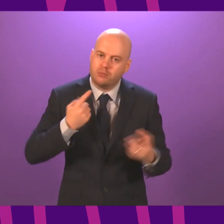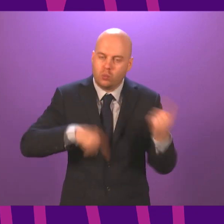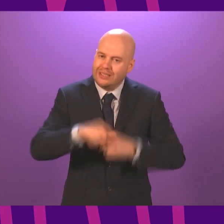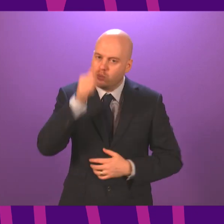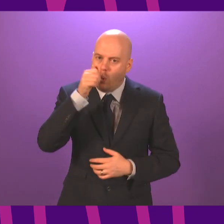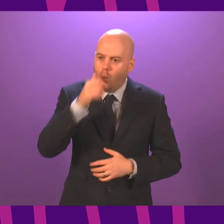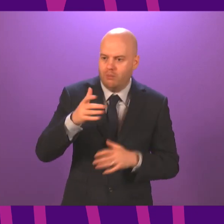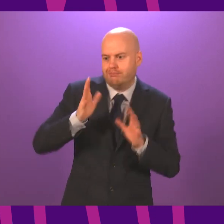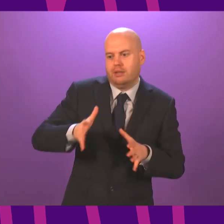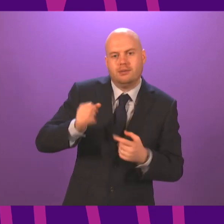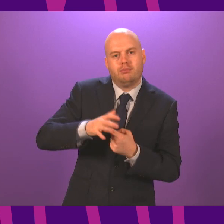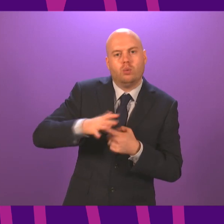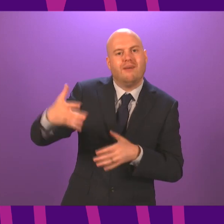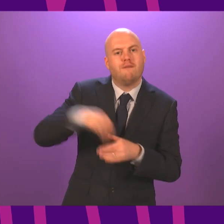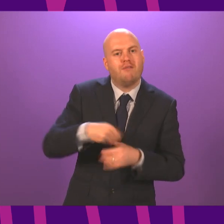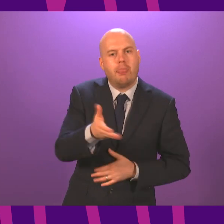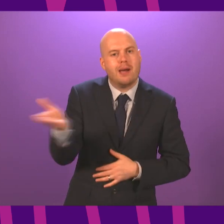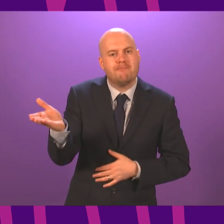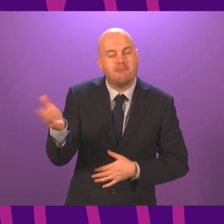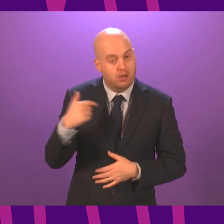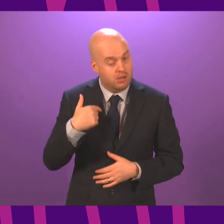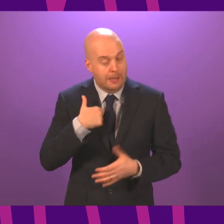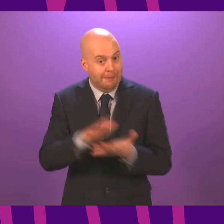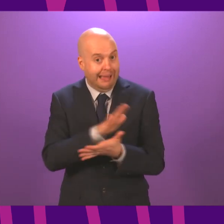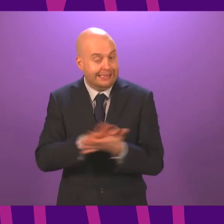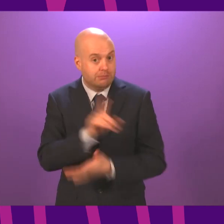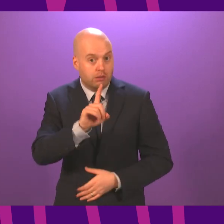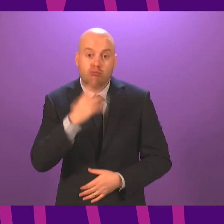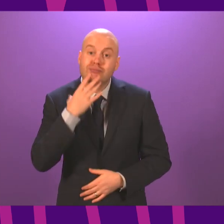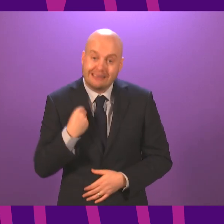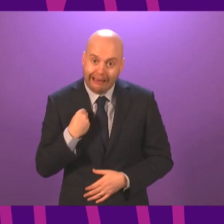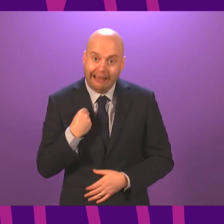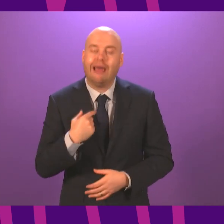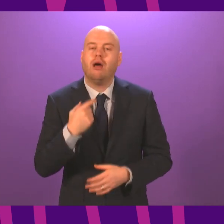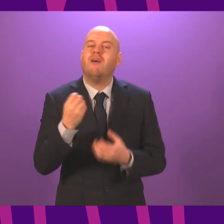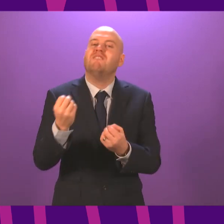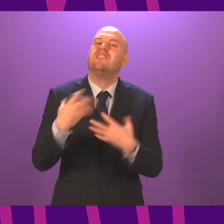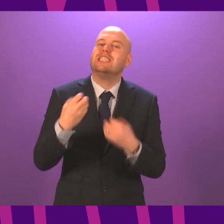Recently, I was pleased to see feedback on our application form for the adult disability